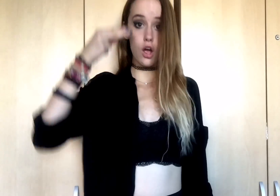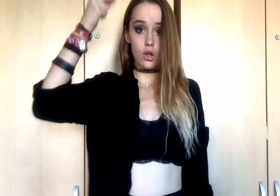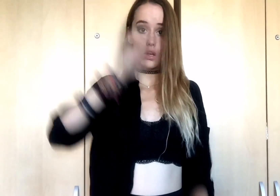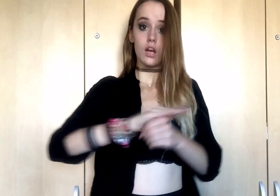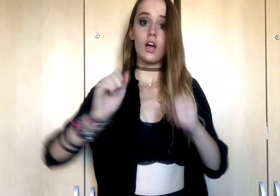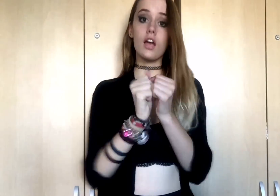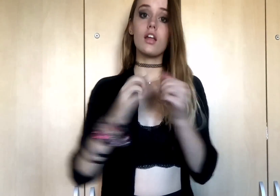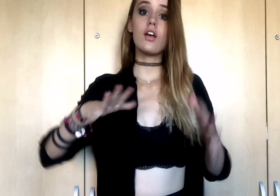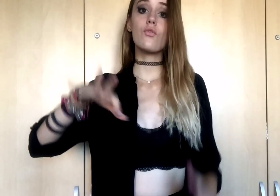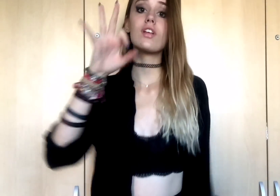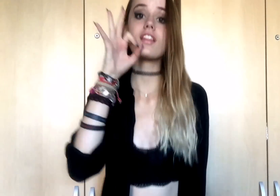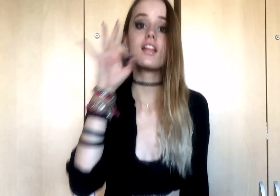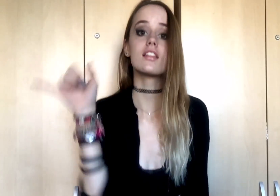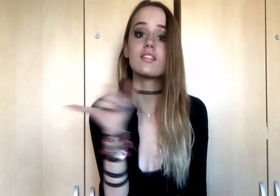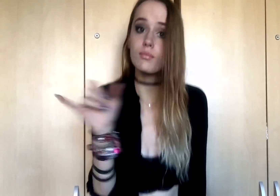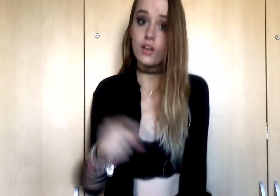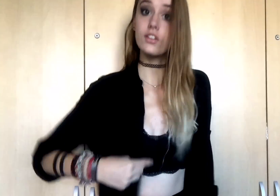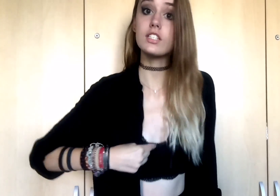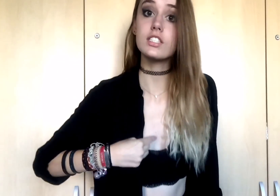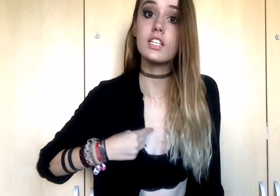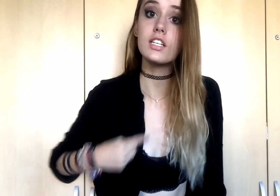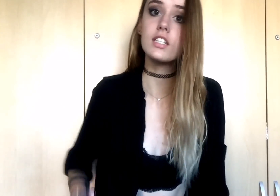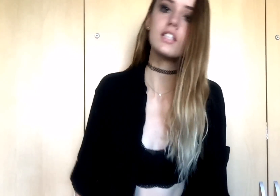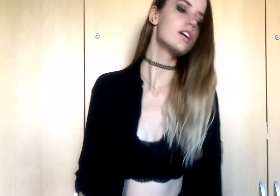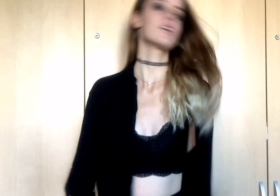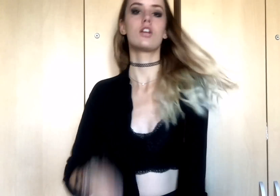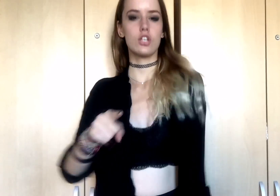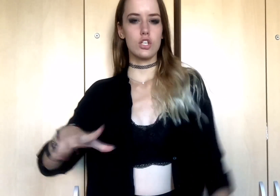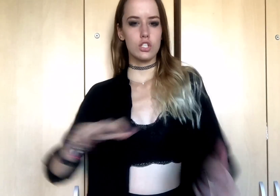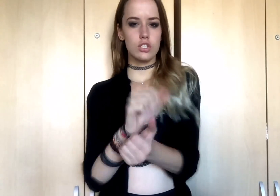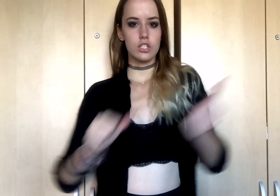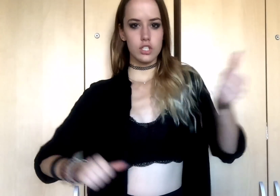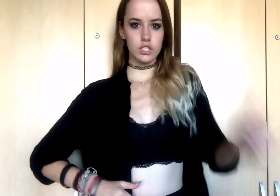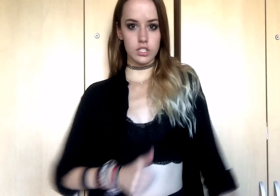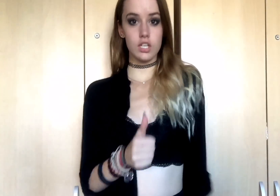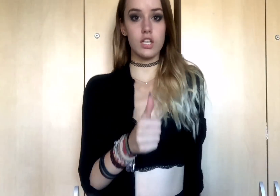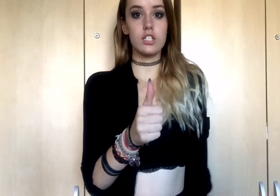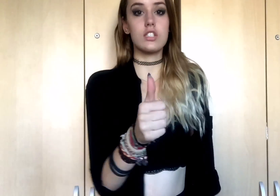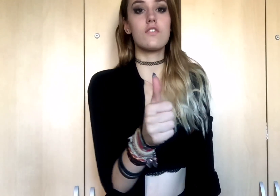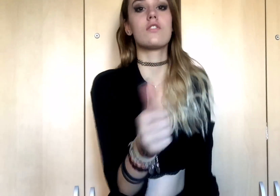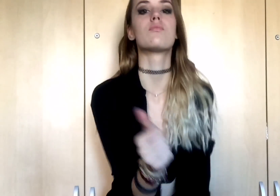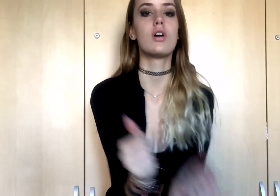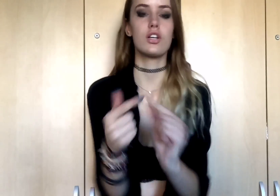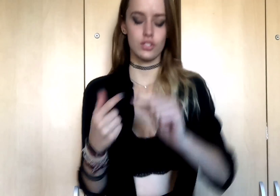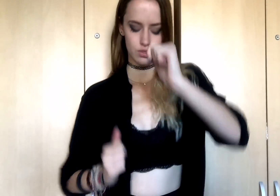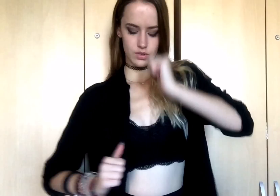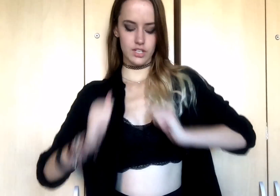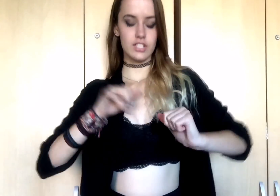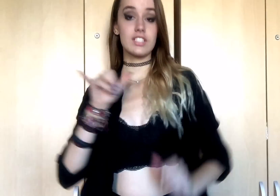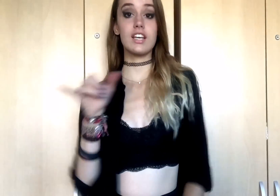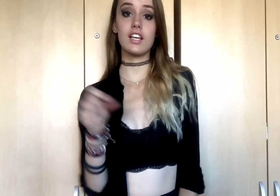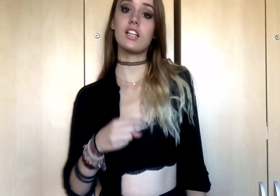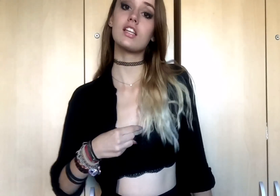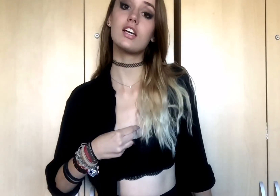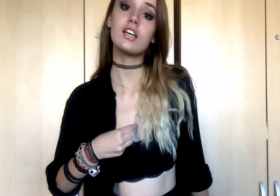Are you high enough without the Mary Jane like me? Do you tear yourself apart to entertain like me?